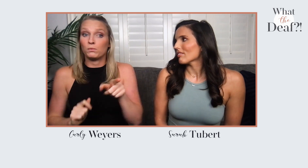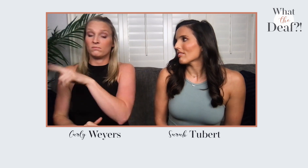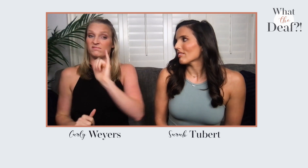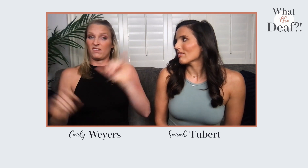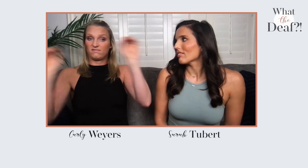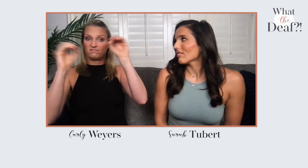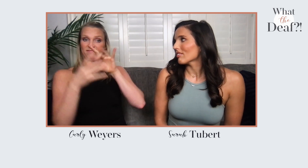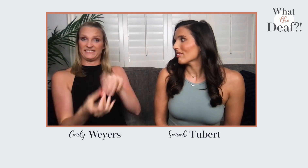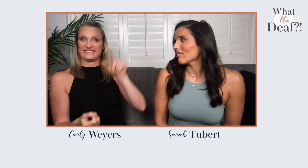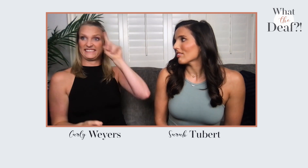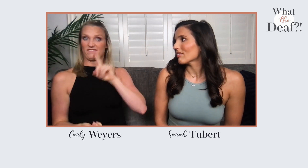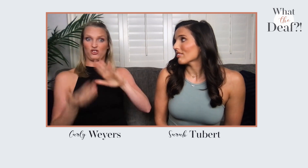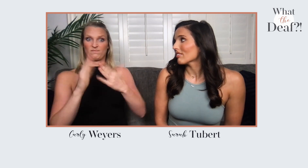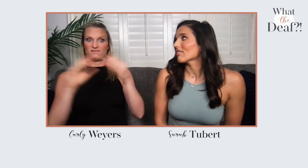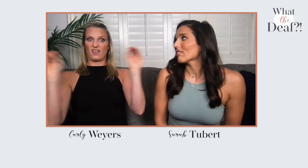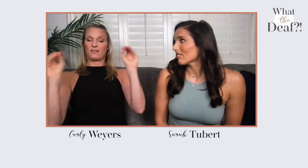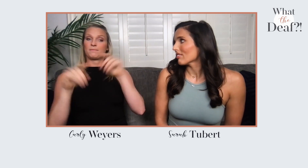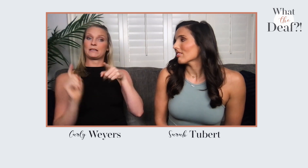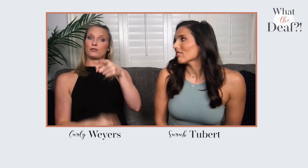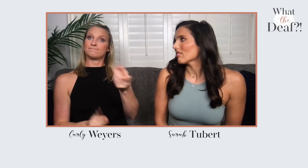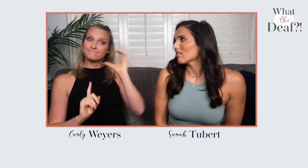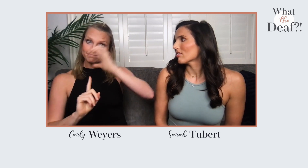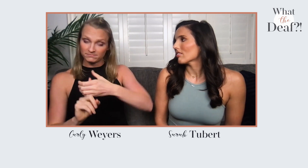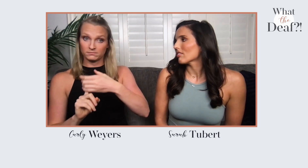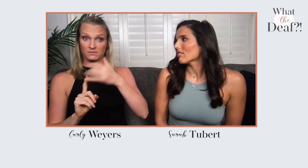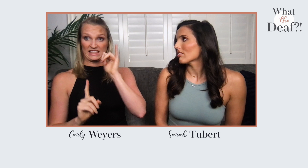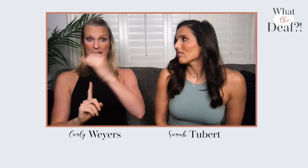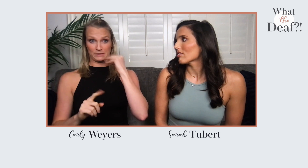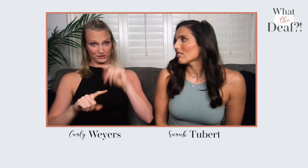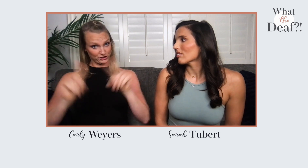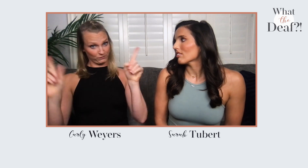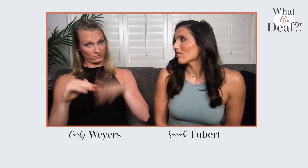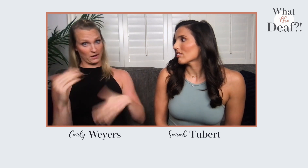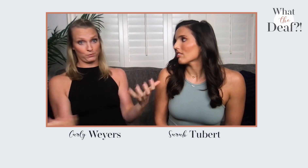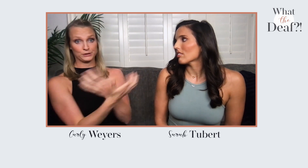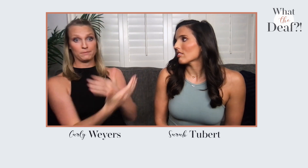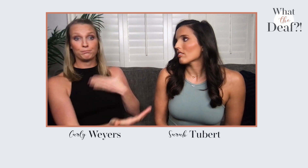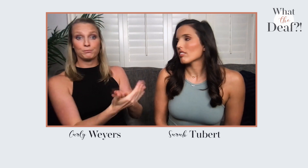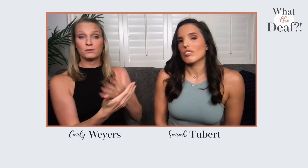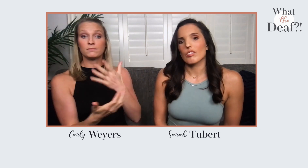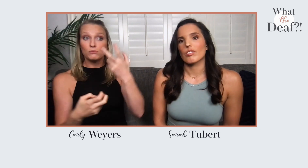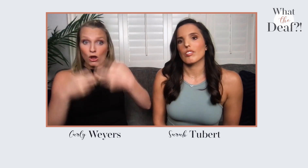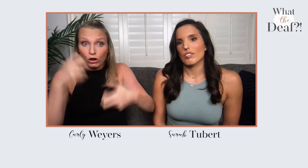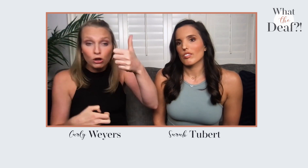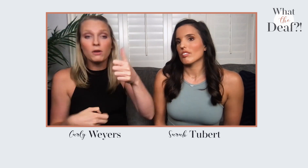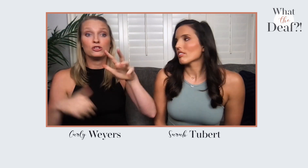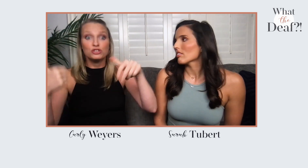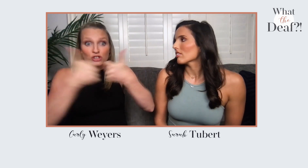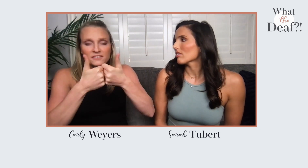the different shows you're a part of that are not deaf-centered and you had a part in, was your experience different than "Switched At Birth"? Was it difficult?